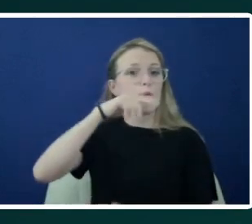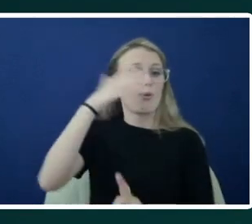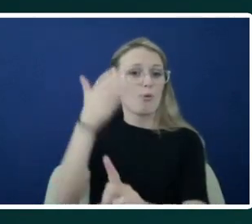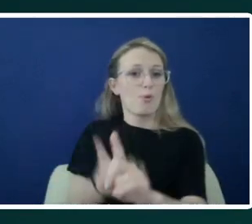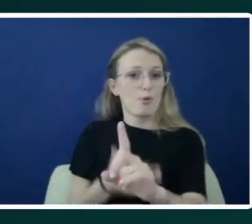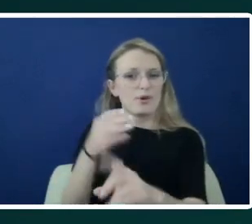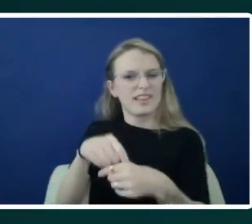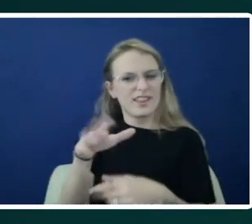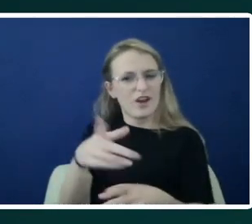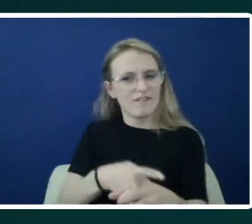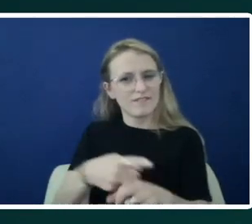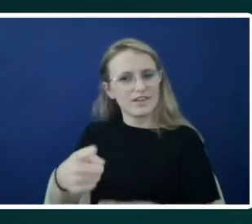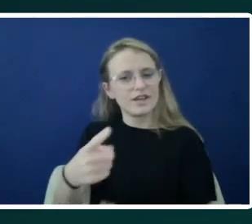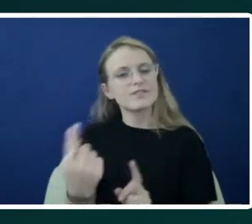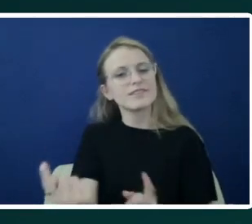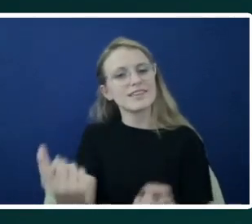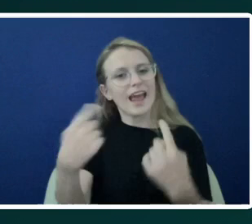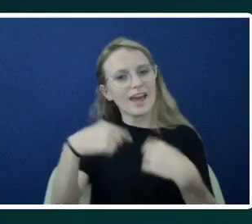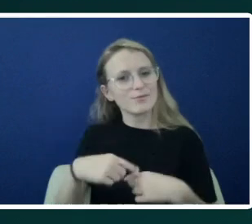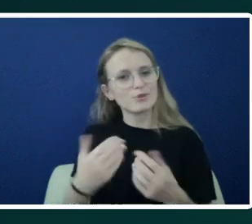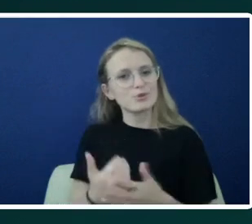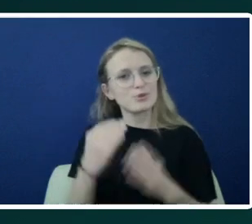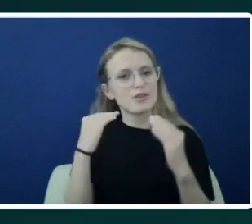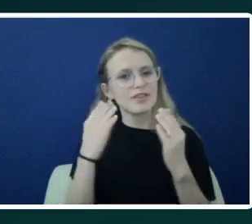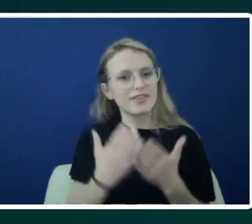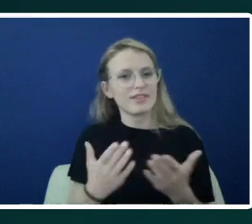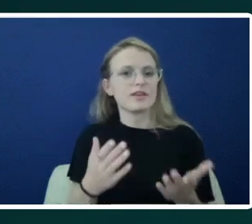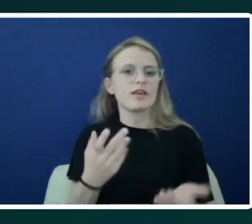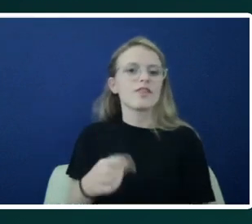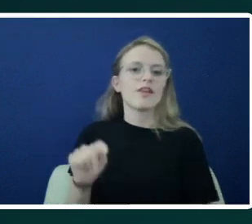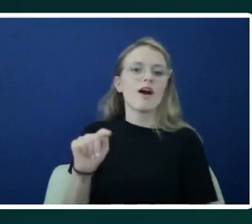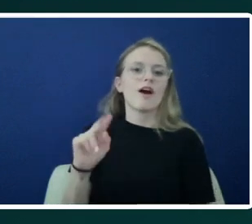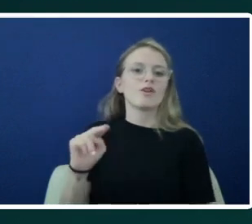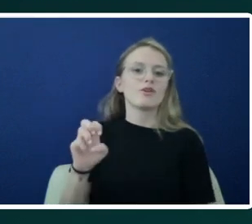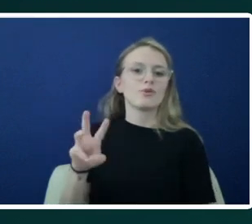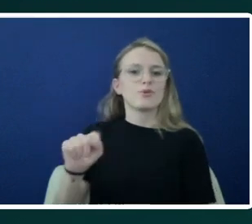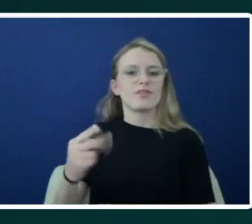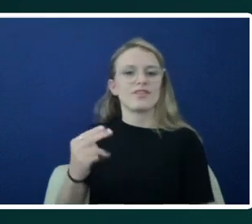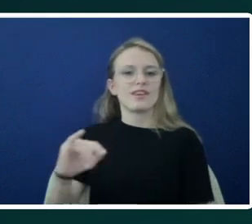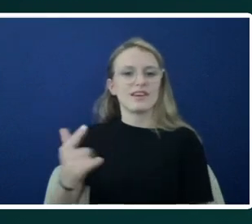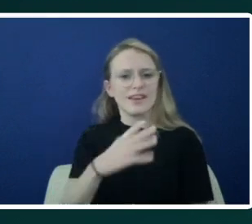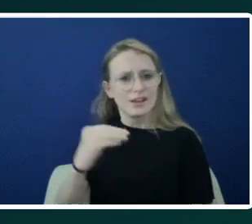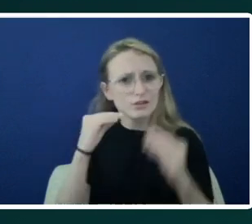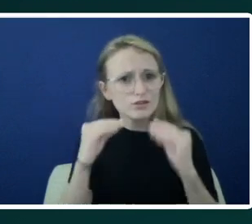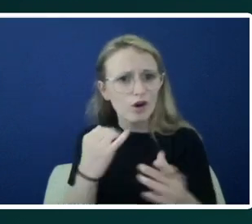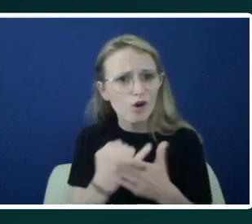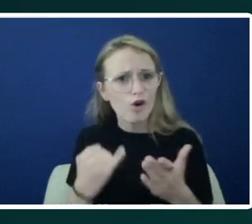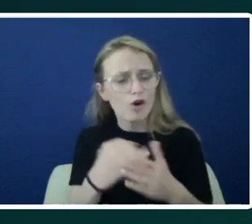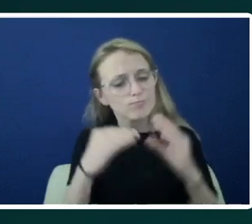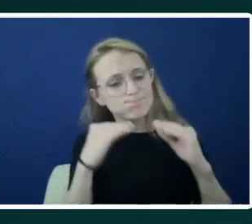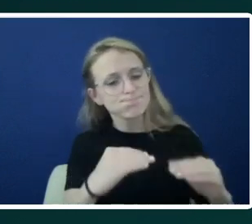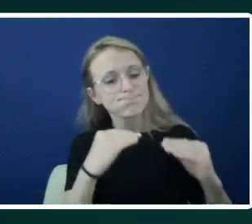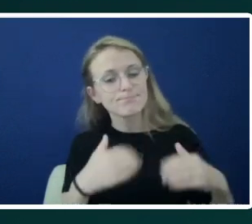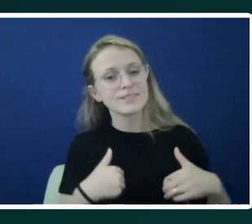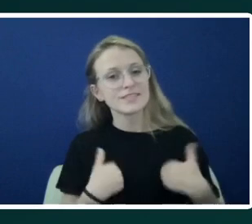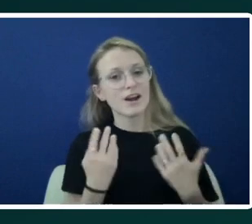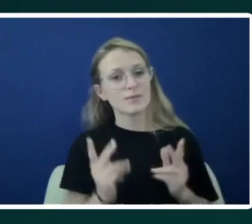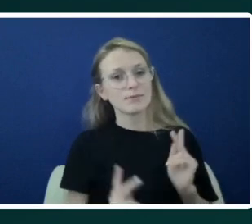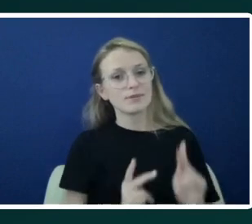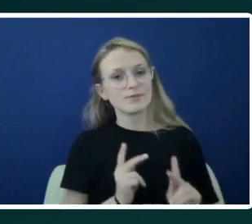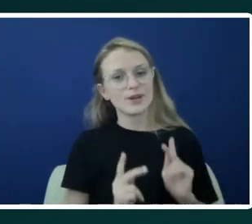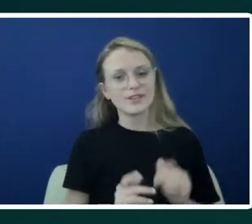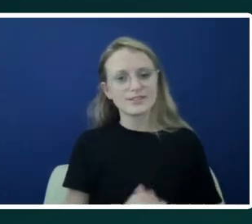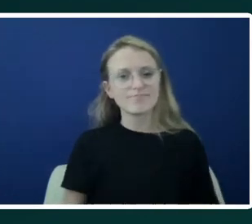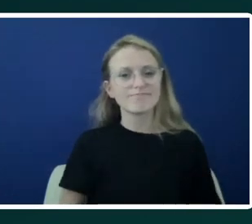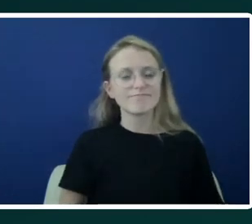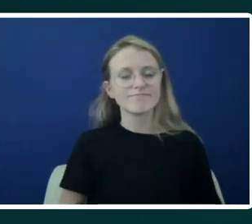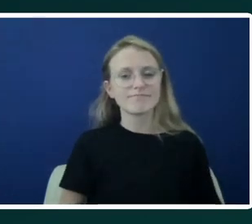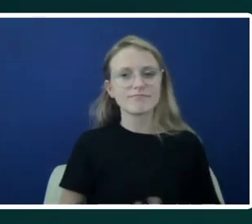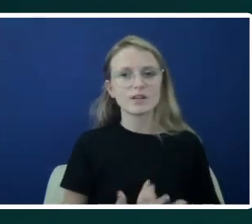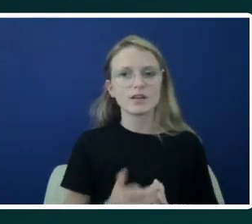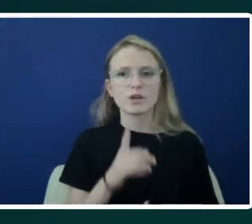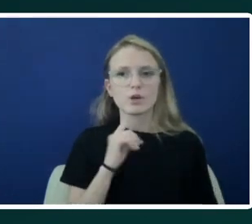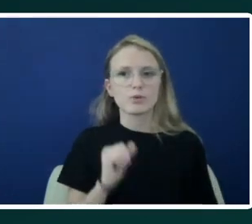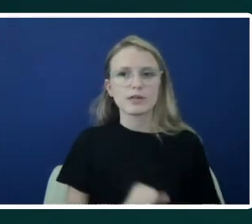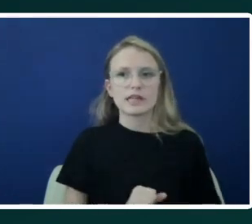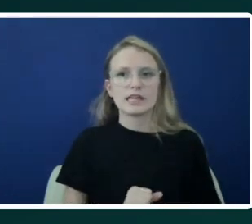came to the New Thing and taught art to young people. And just really illustrates the extent